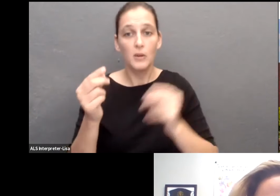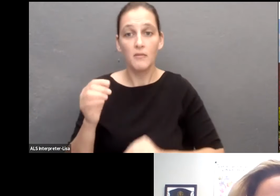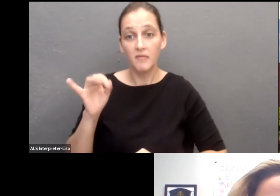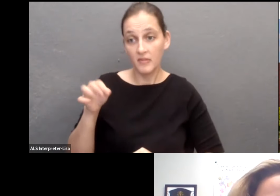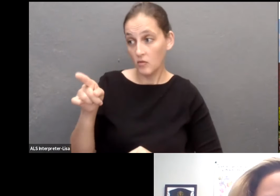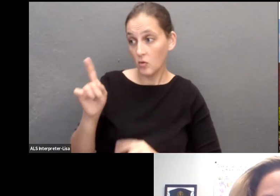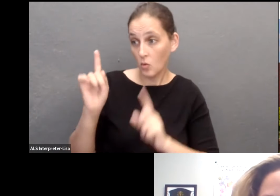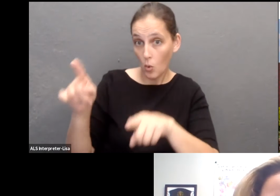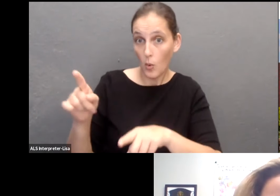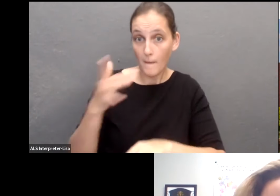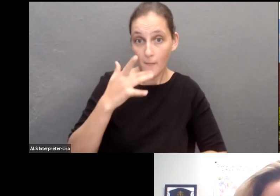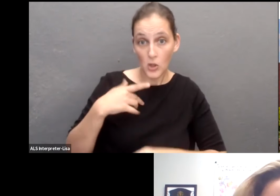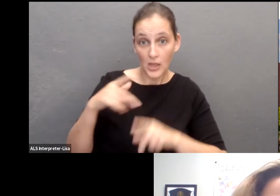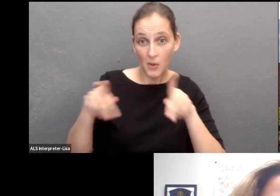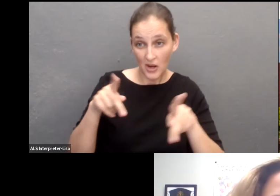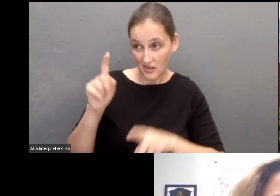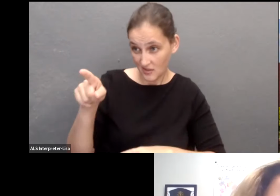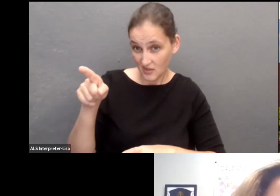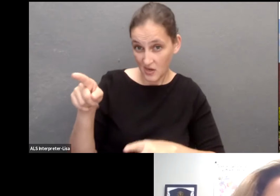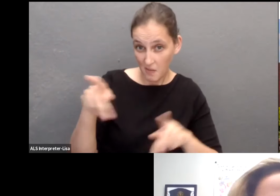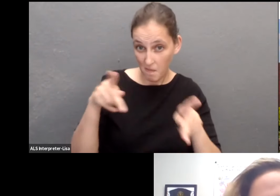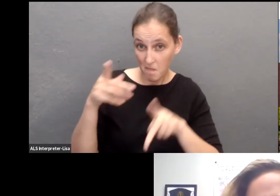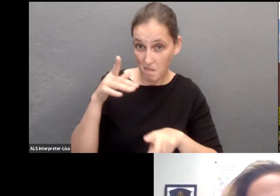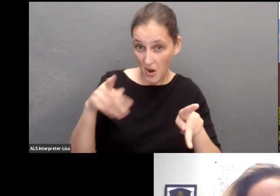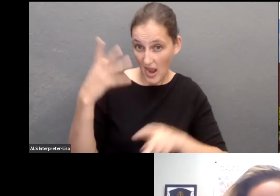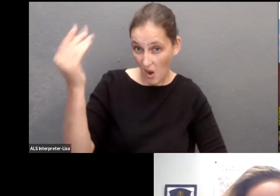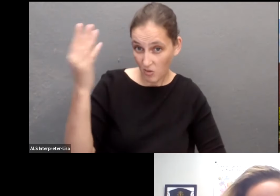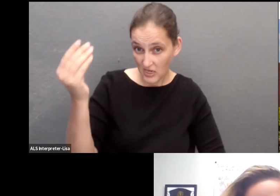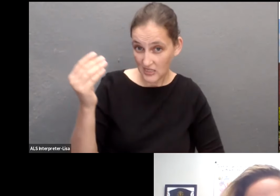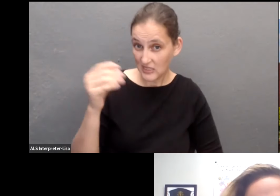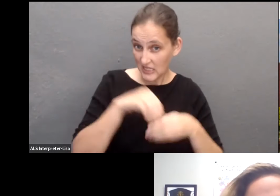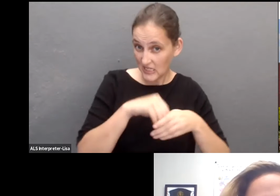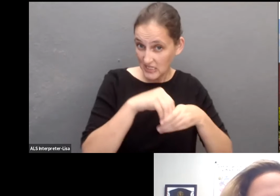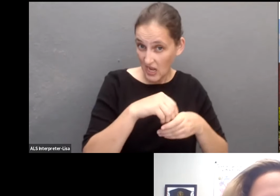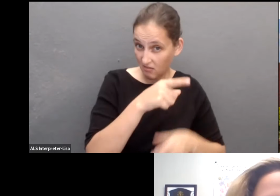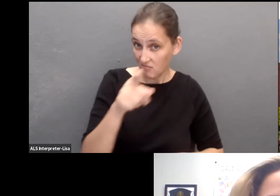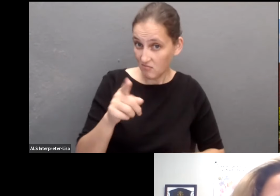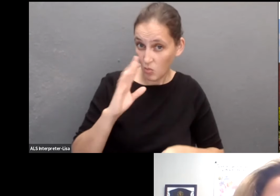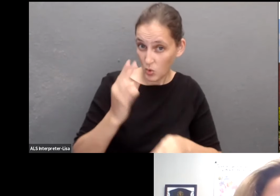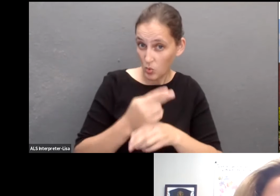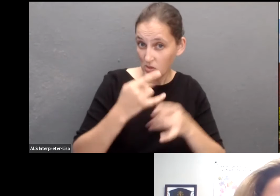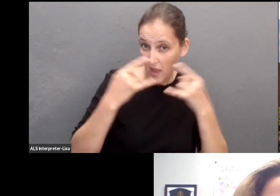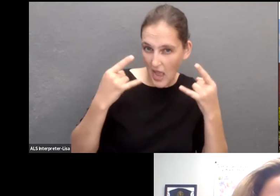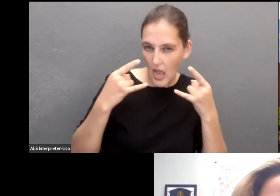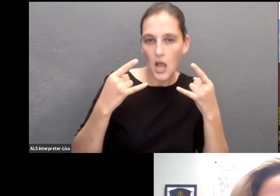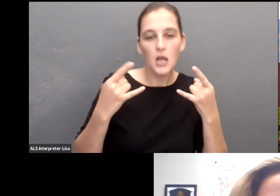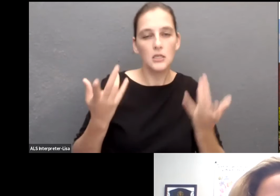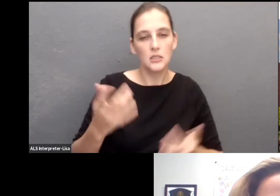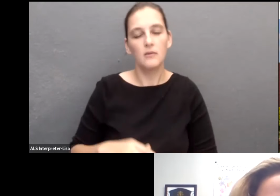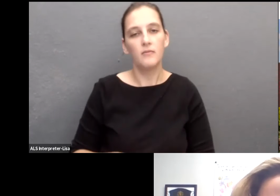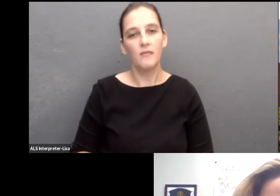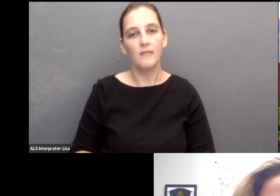party, is it outdoors, indoors? Will people be masked? You know, trying to avoid like high -- highly